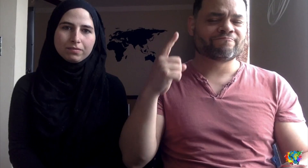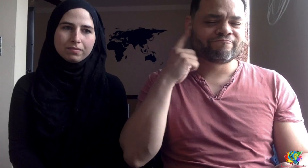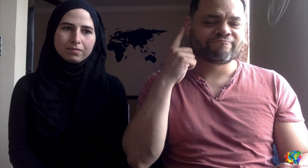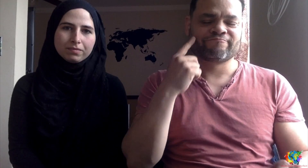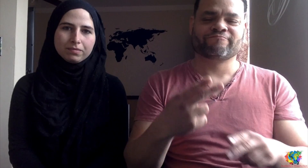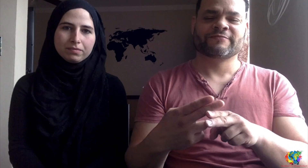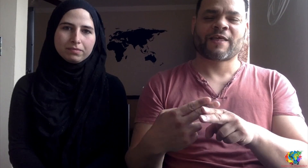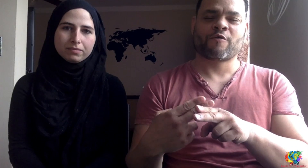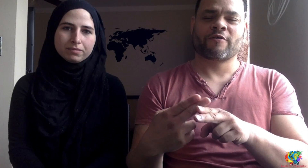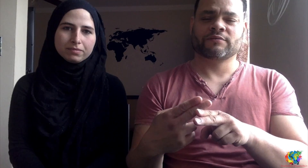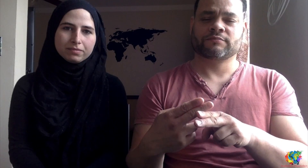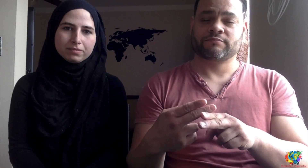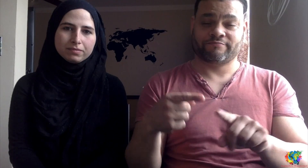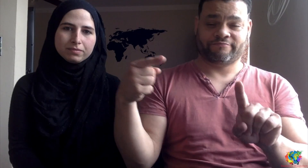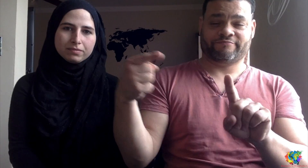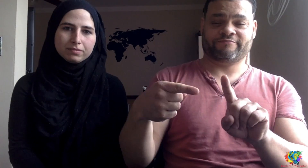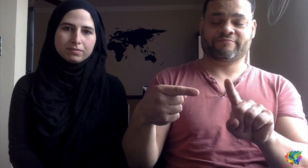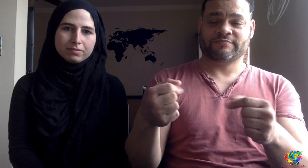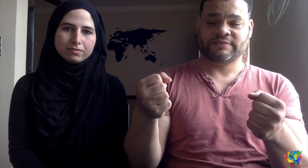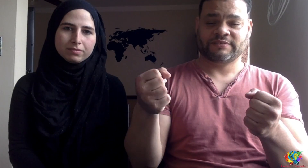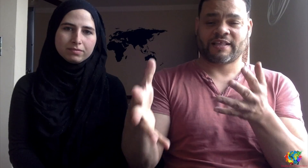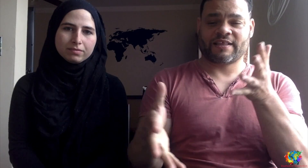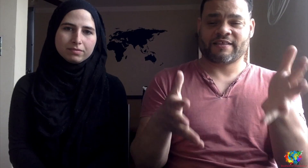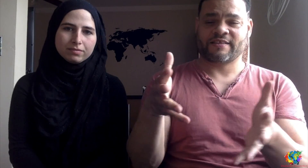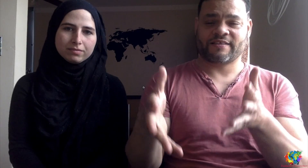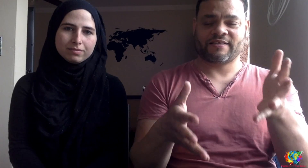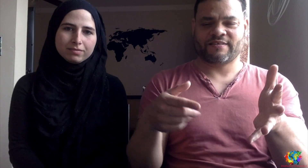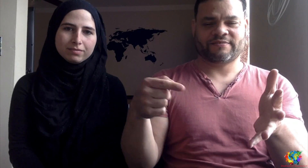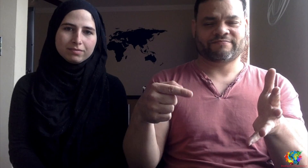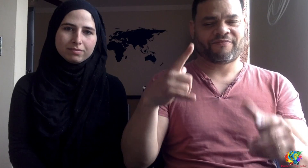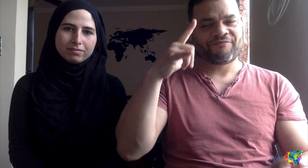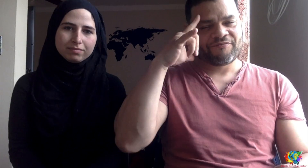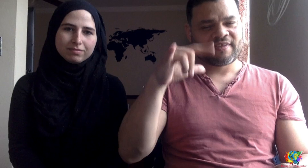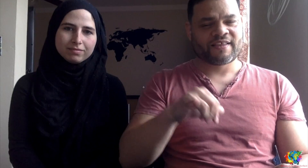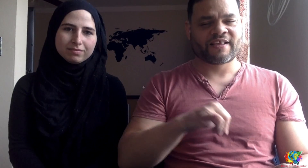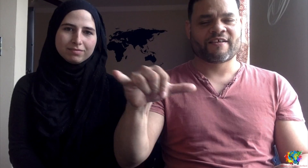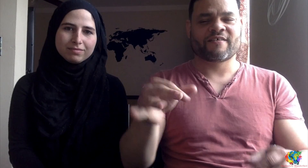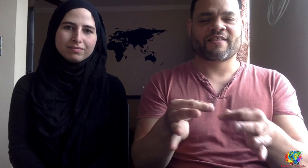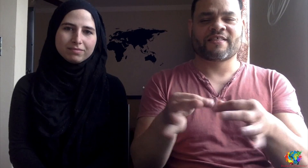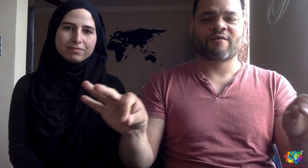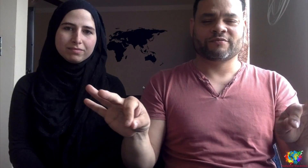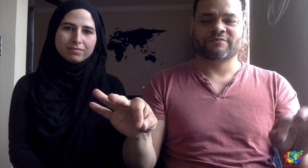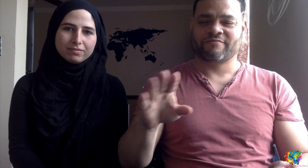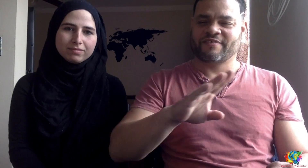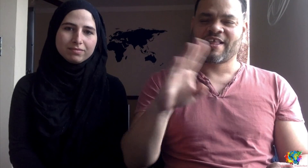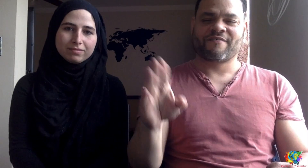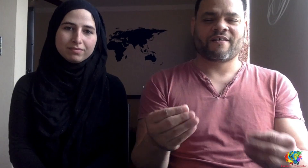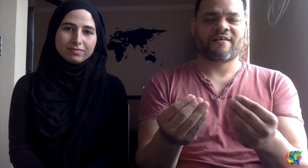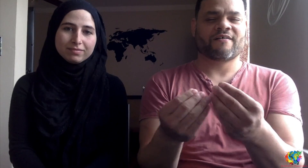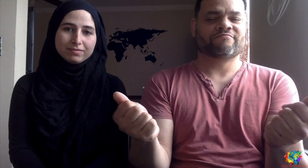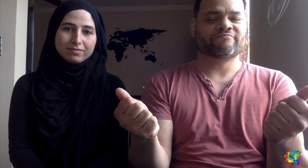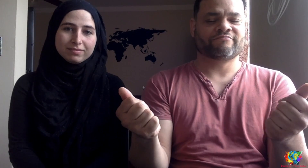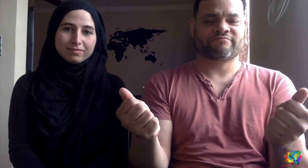Gregory: But hearing aids are temporary. Sign Language are for life. Language never fade